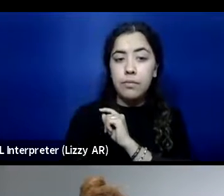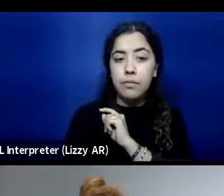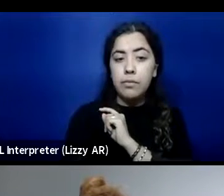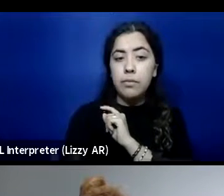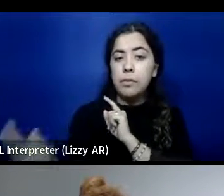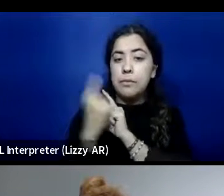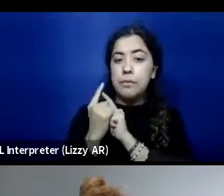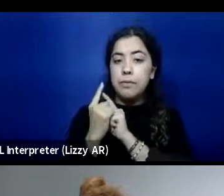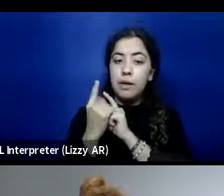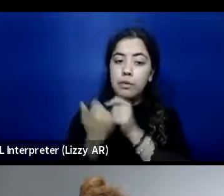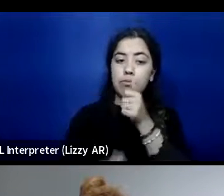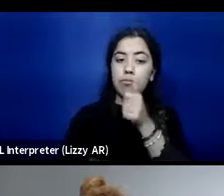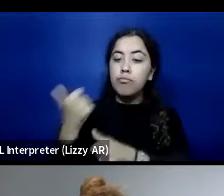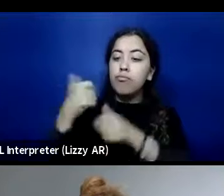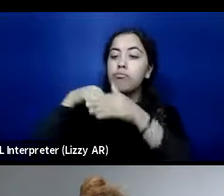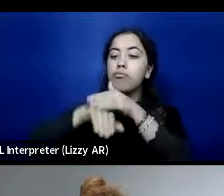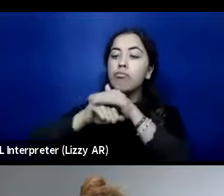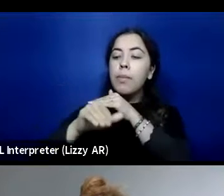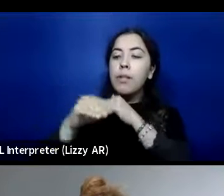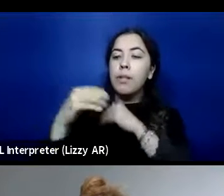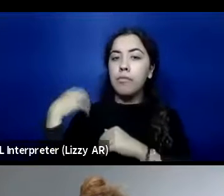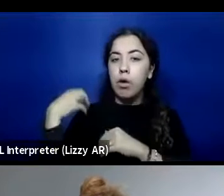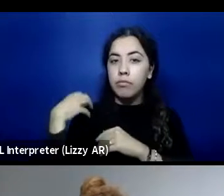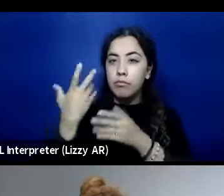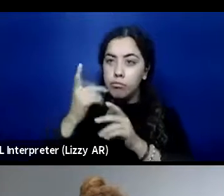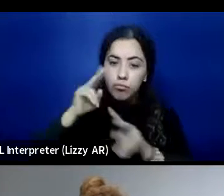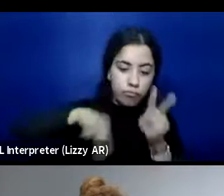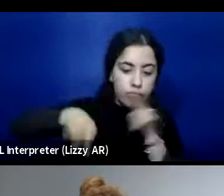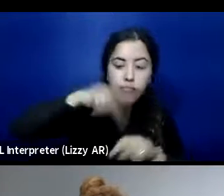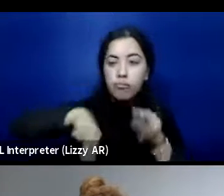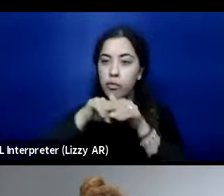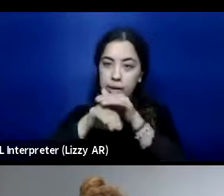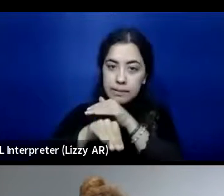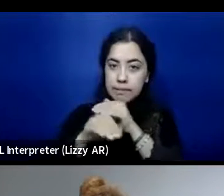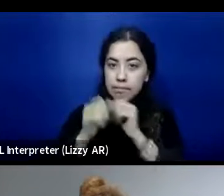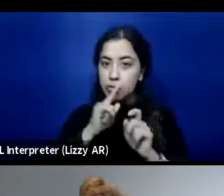But I don't know whether you know that back in the old days,